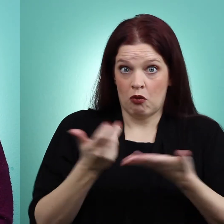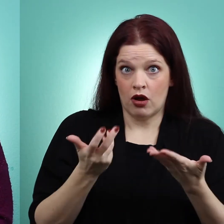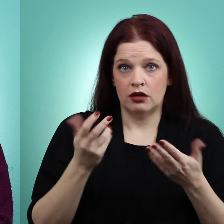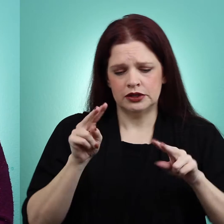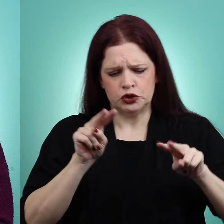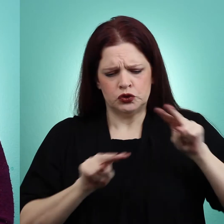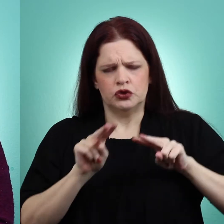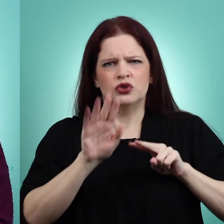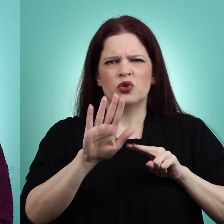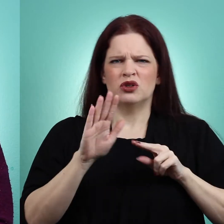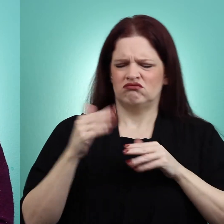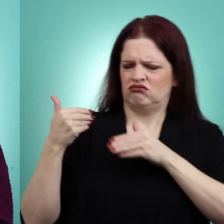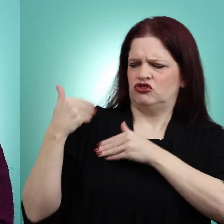intergenerational family patterns.